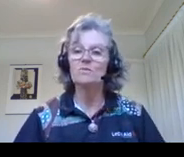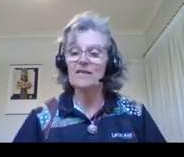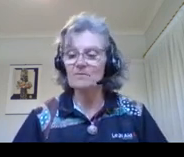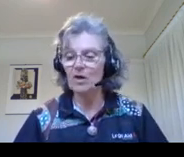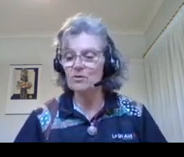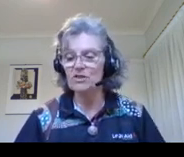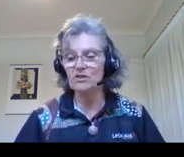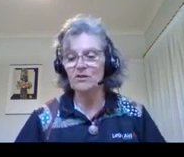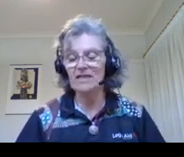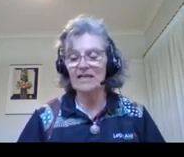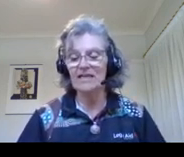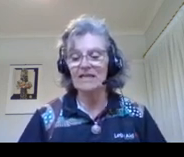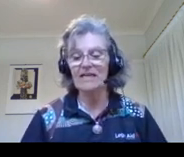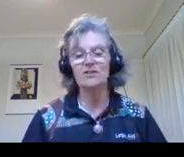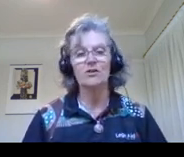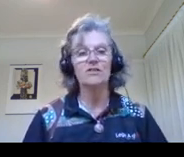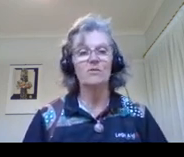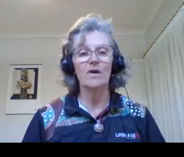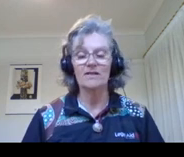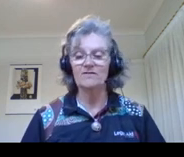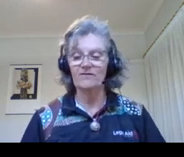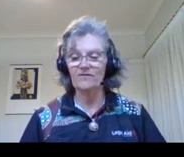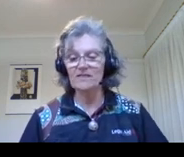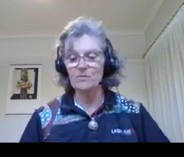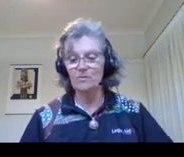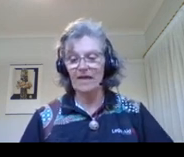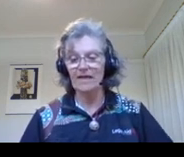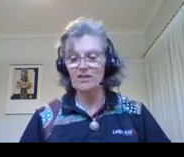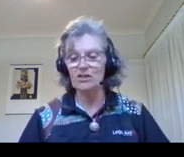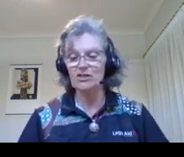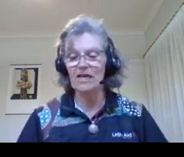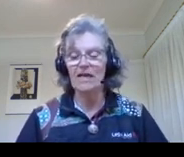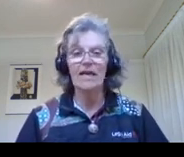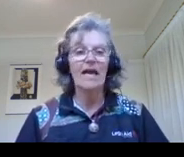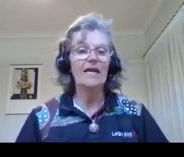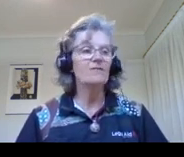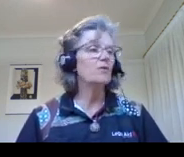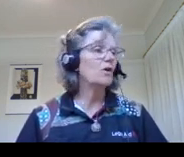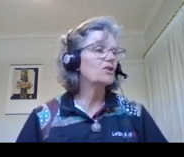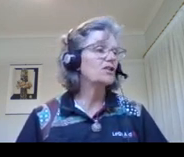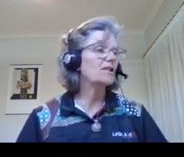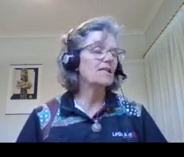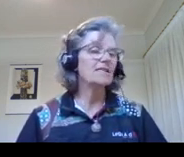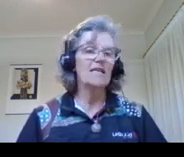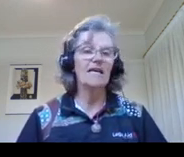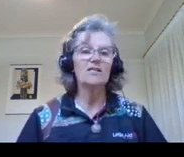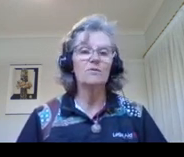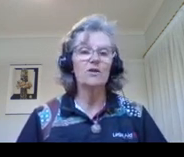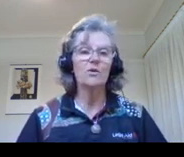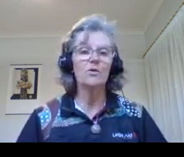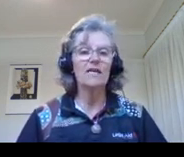be posted on the Legal Aid NSW Facebook page and if you're watching this as a recording